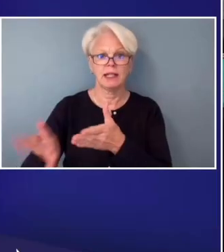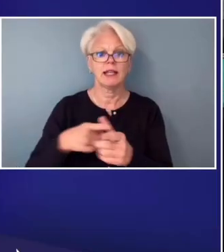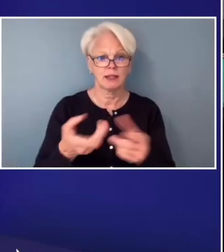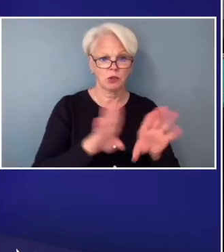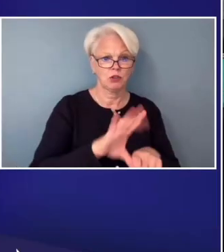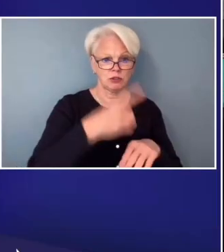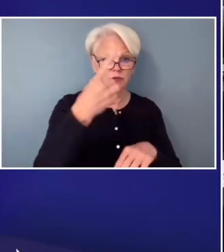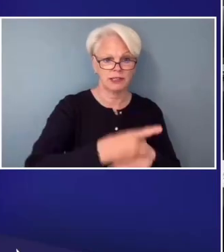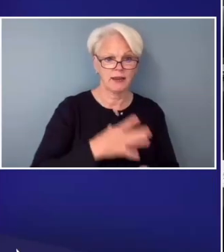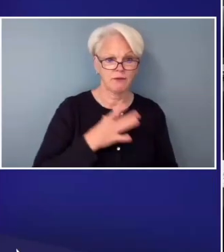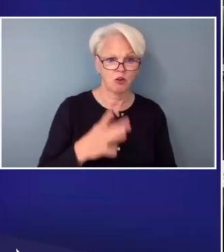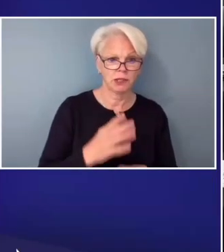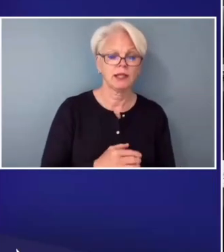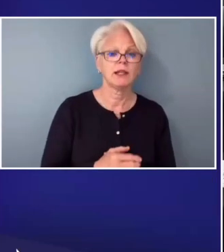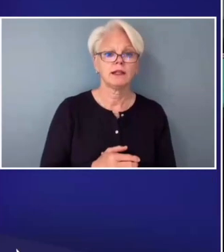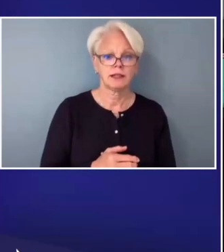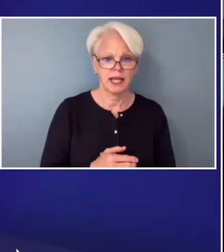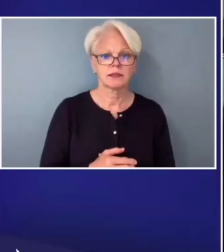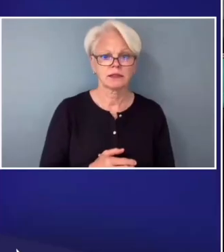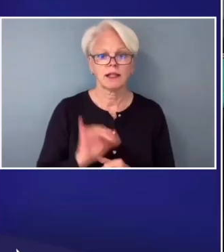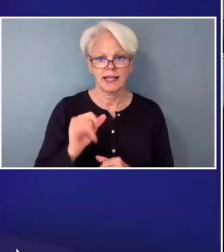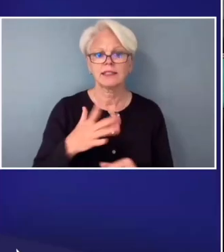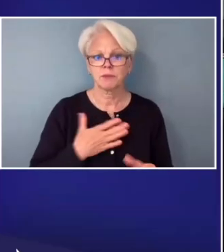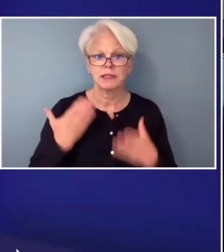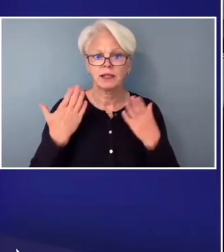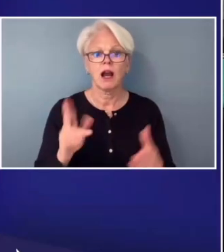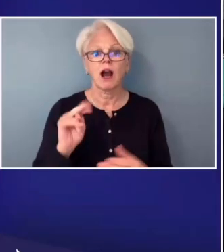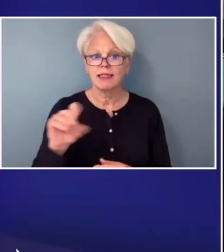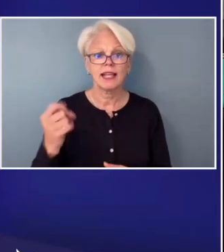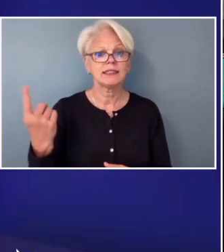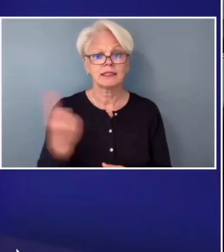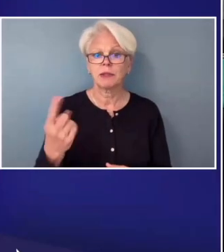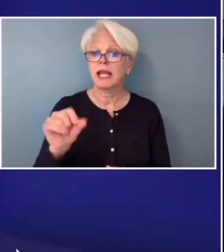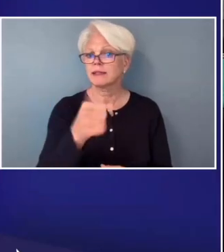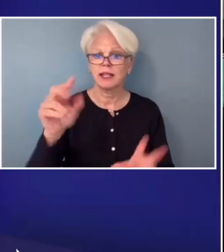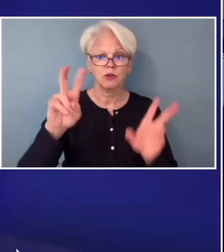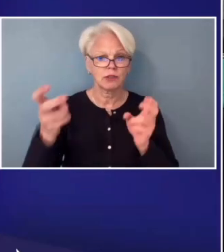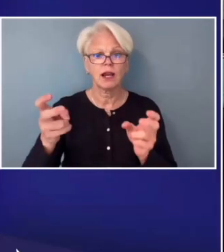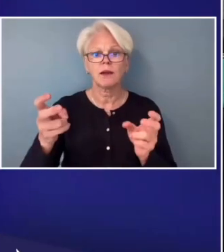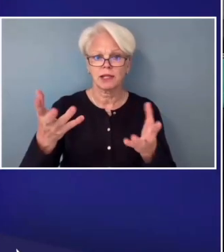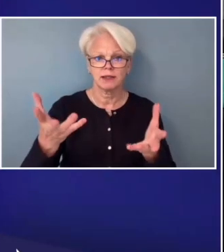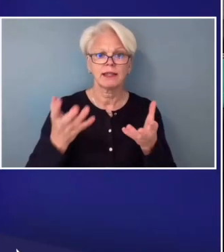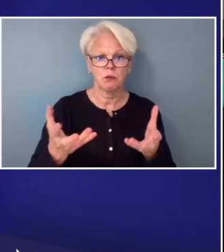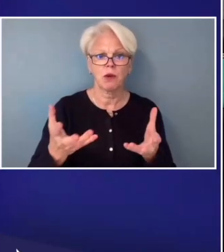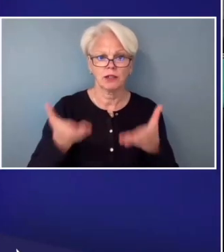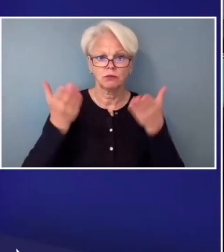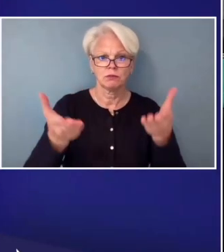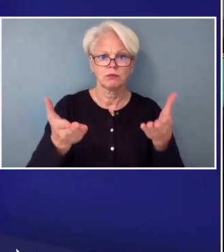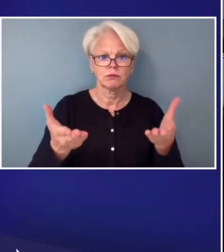Yes, that would be my suggestion unless somebody has another topic they want to, they want to bring up and we'll, we'll keep going.